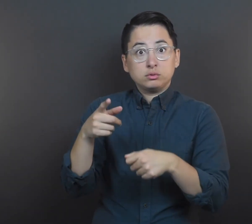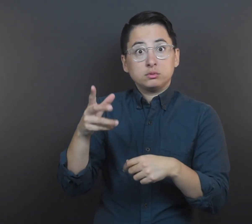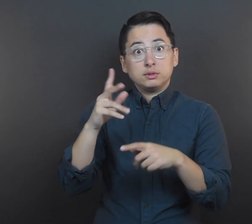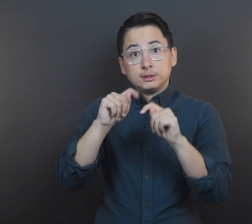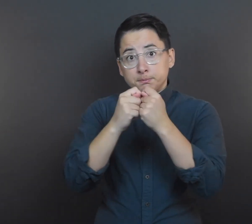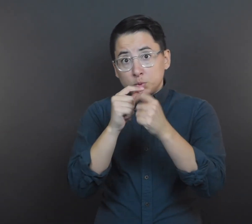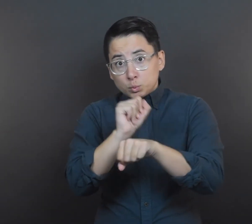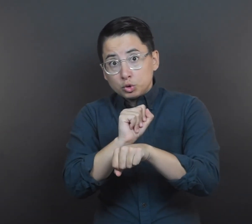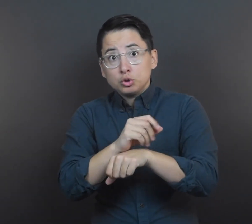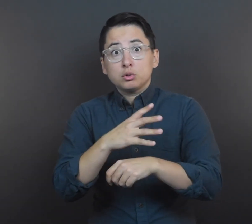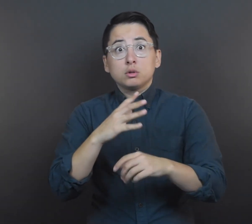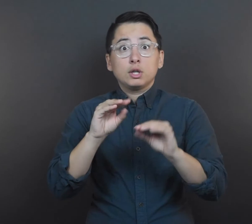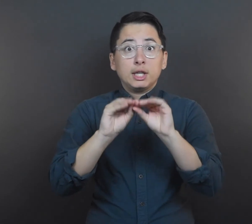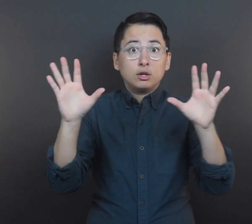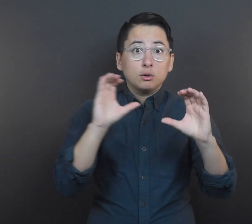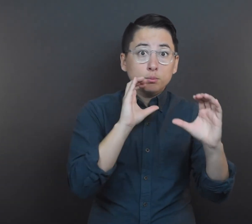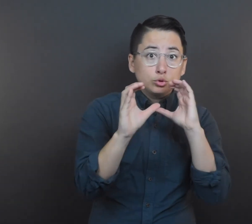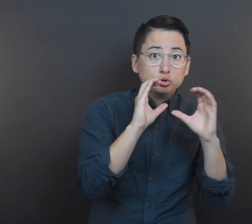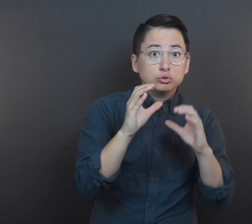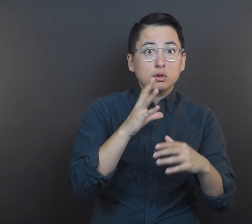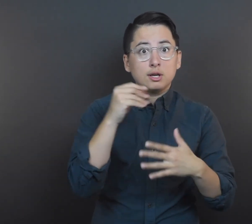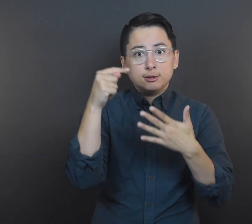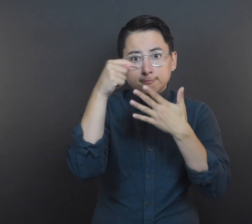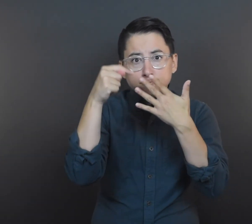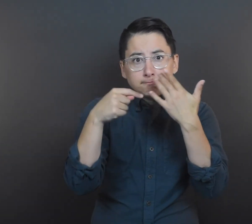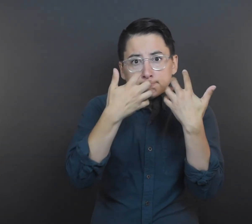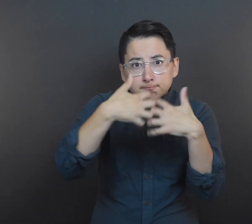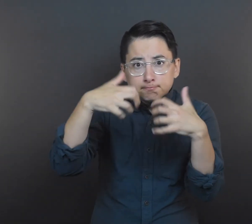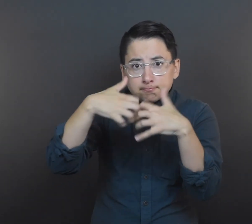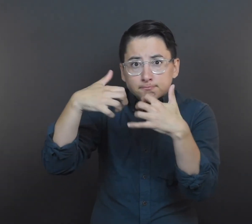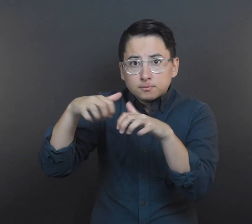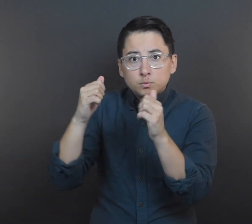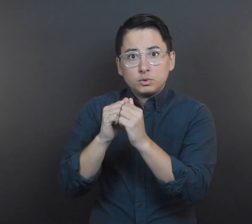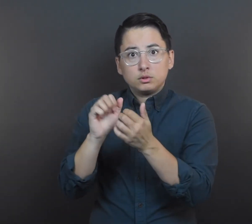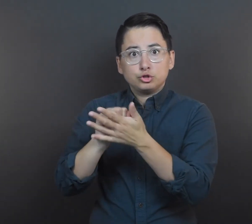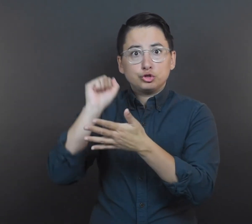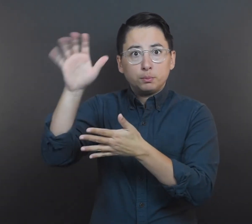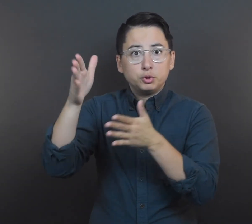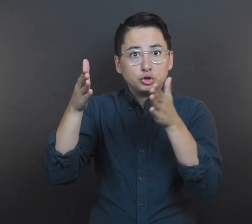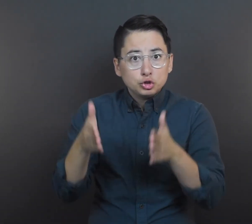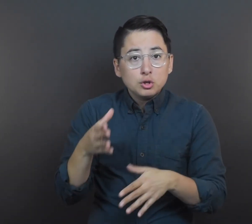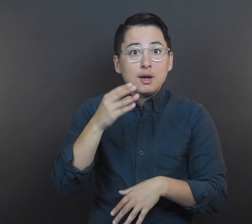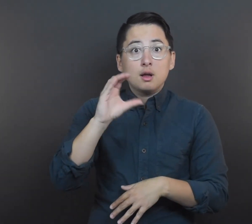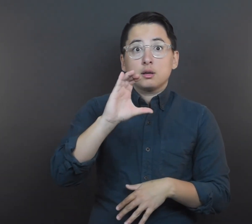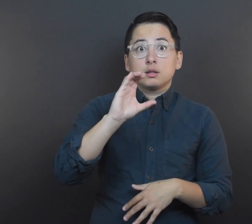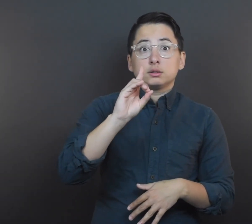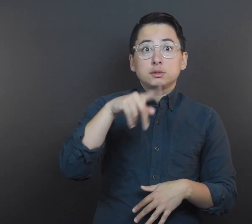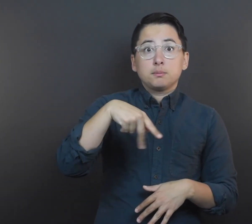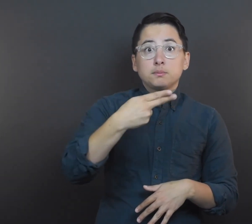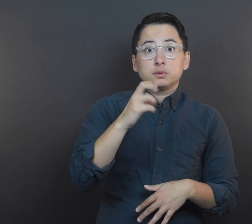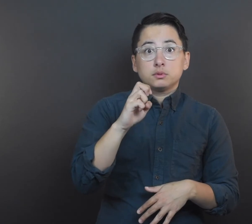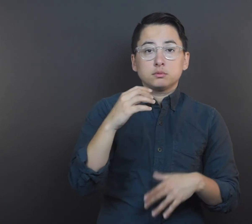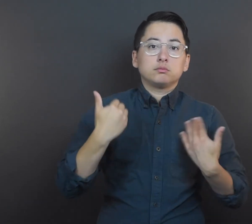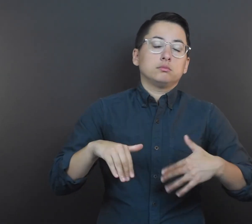on the project. “The teamwork, clear communications, and detailed coordination with the shipper and